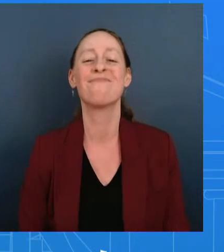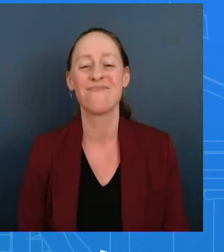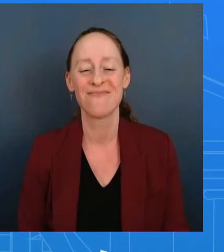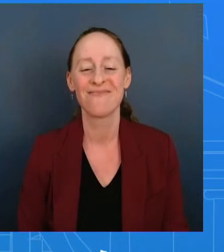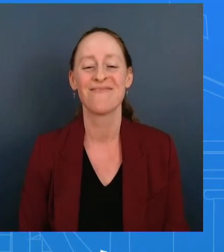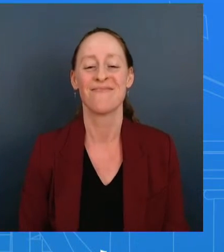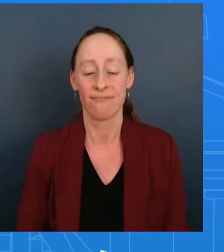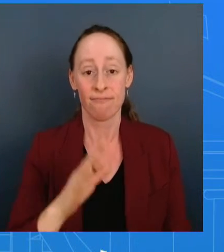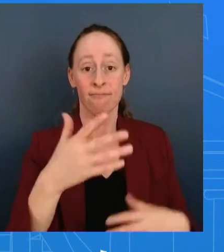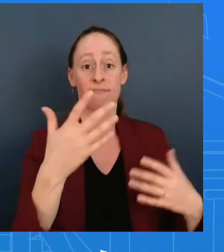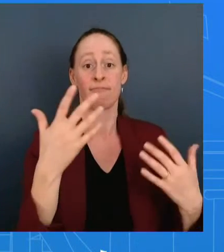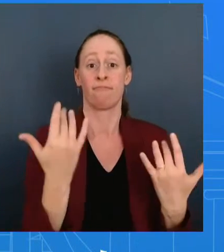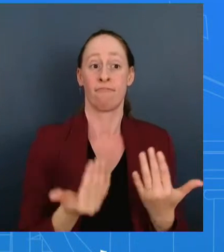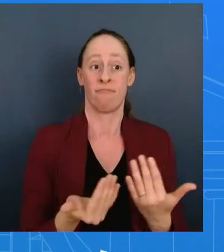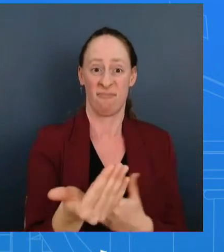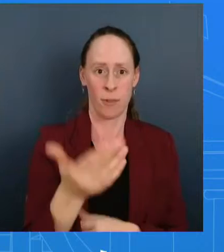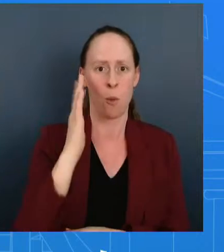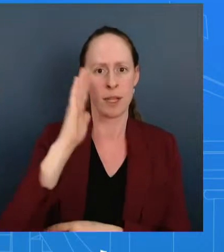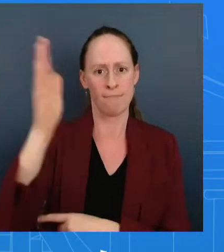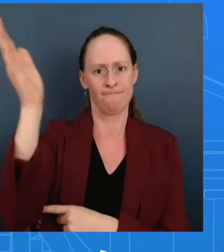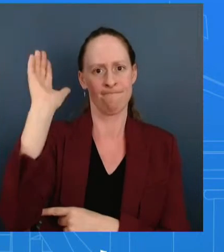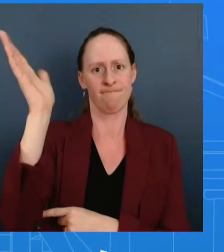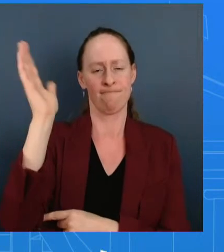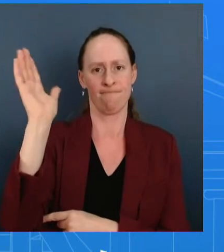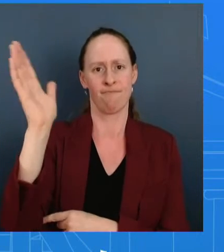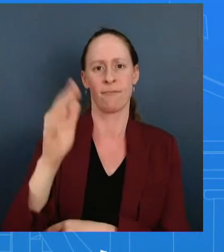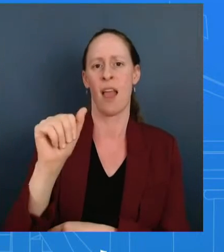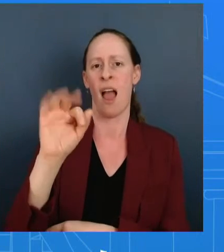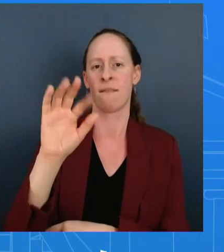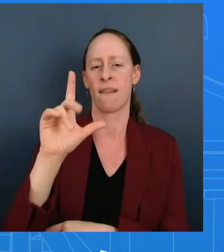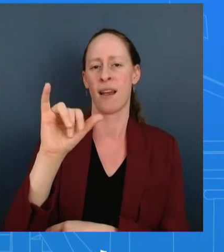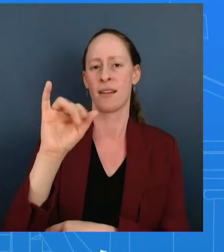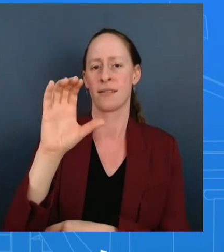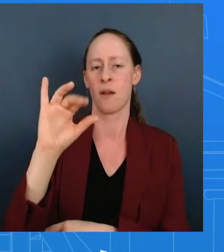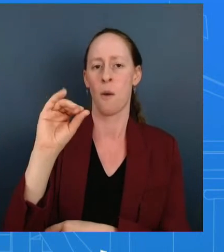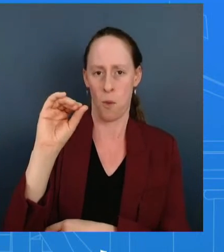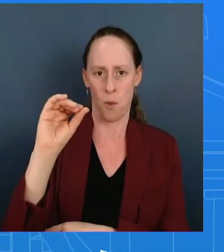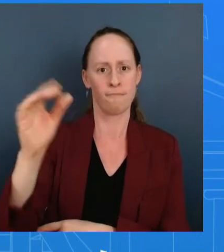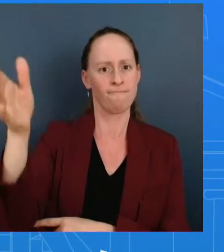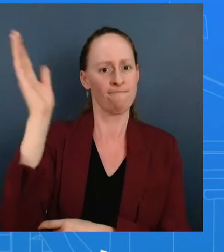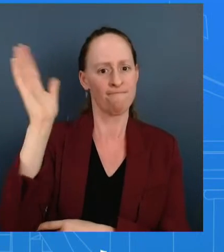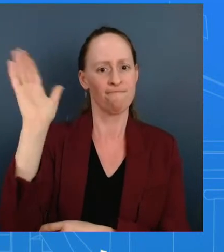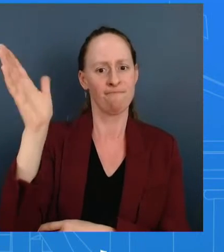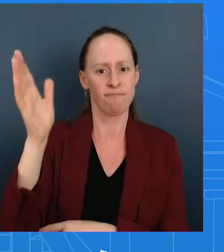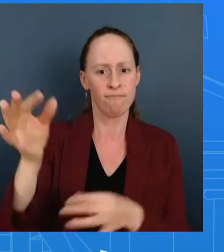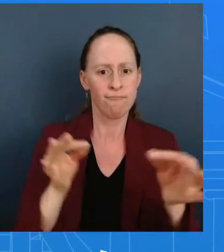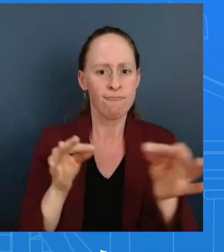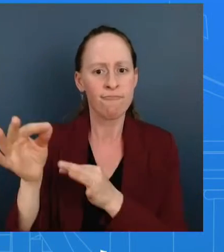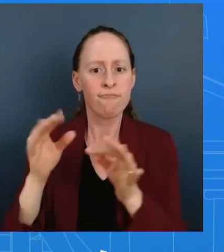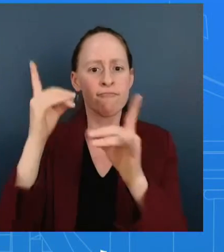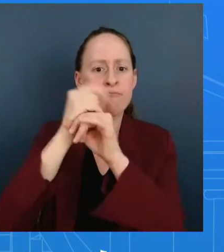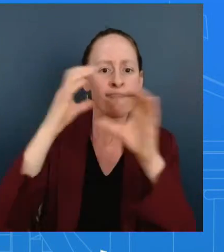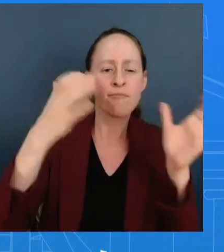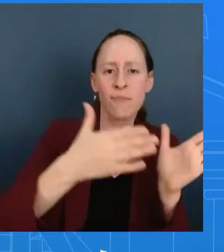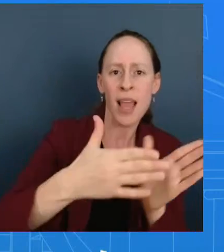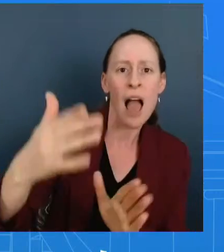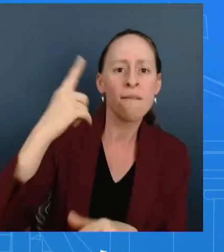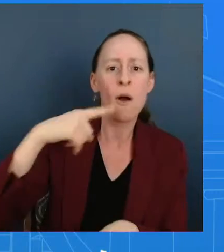to show the unprecedented strength of our alliance; hold a press conference -- a "big boy" press conference, according to Justin Sink from Bloomberg --